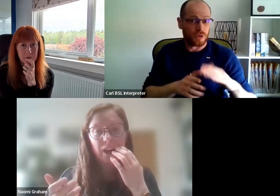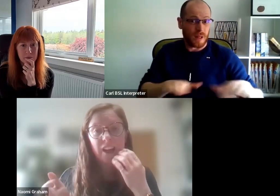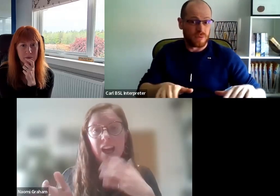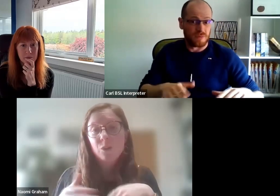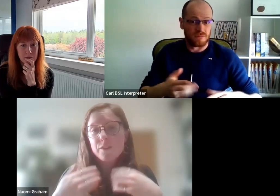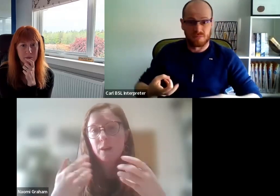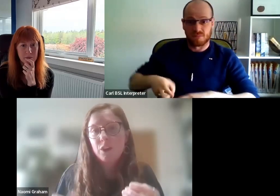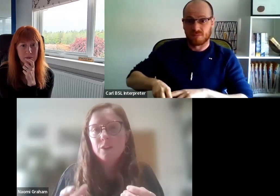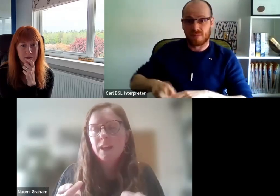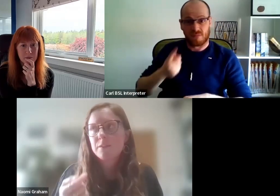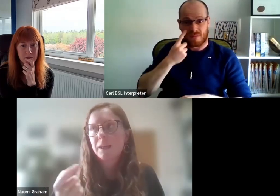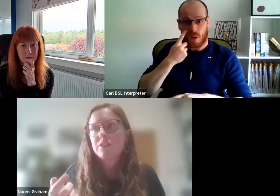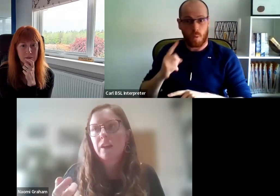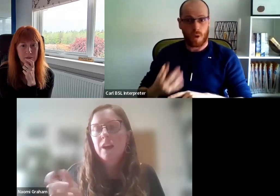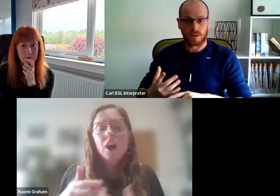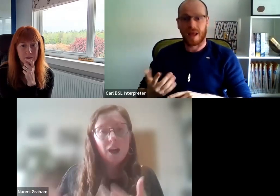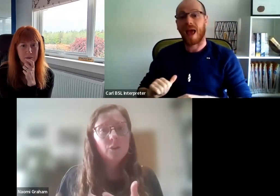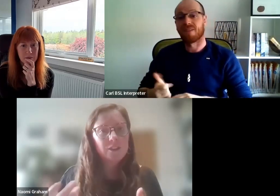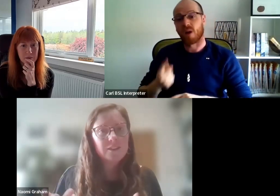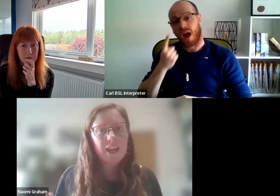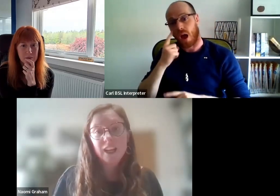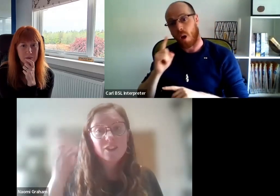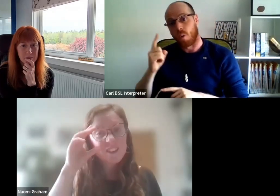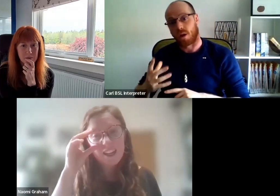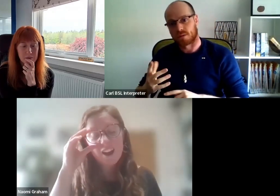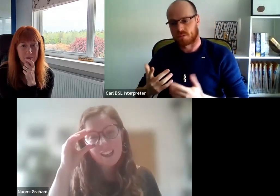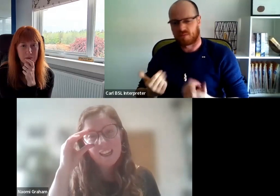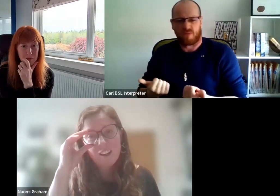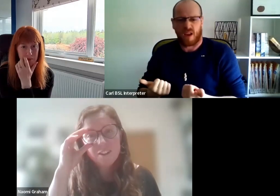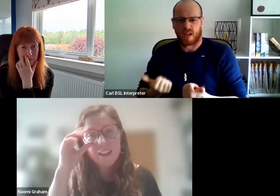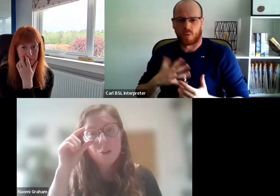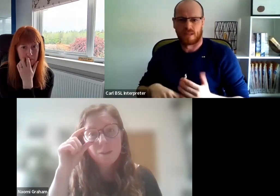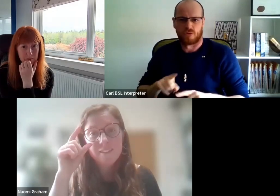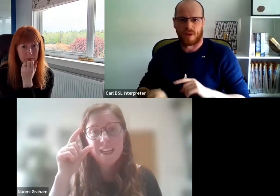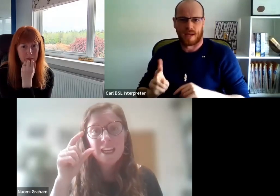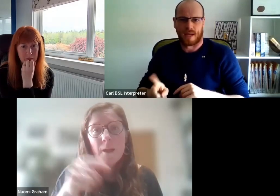fine, and also if you use the explanation, I often say like just like I need glasses to help me see,